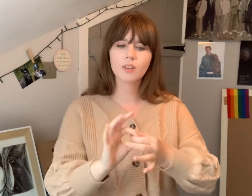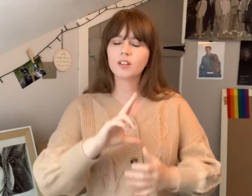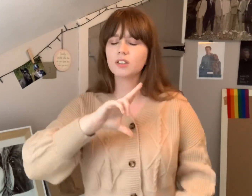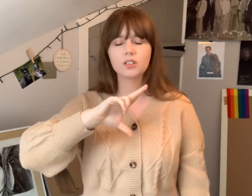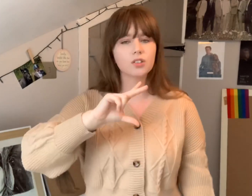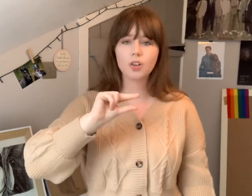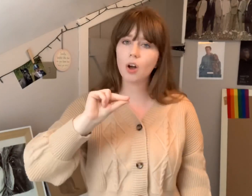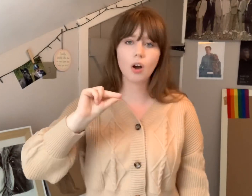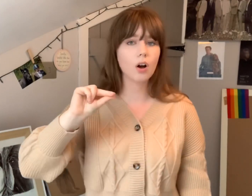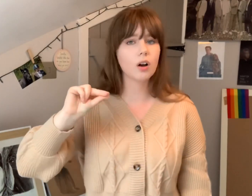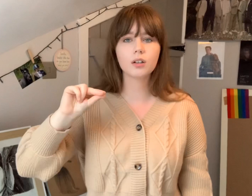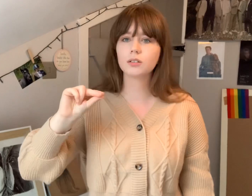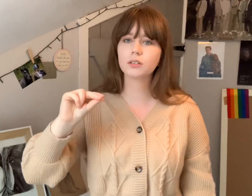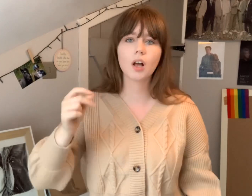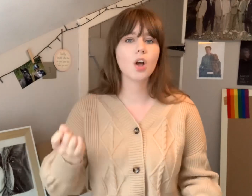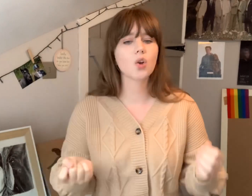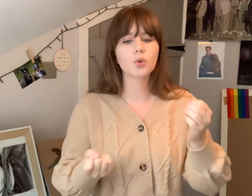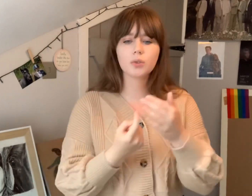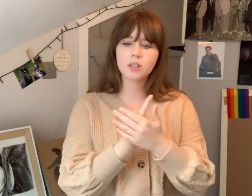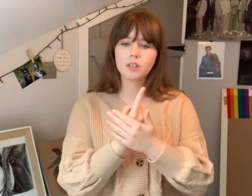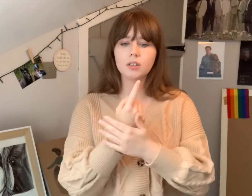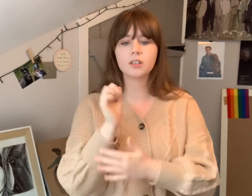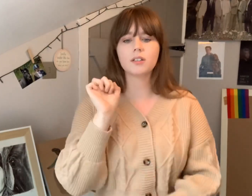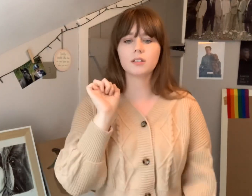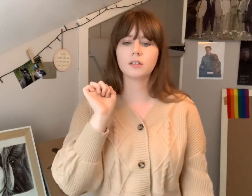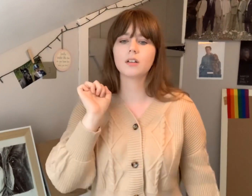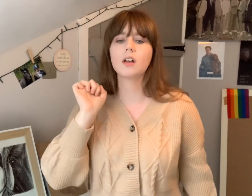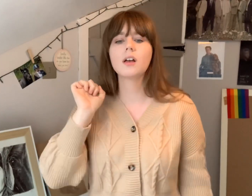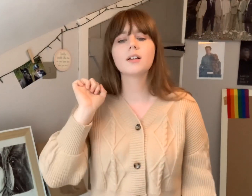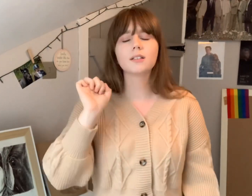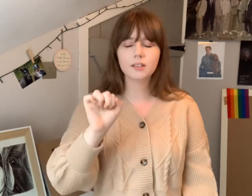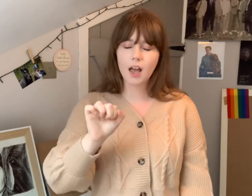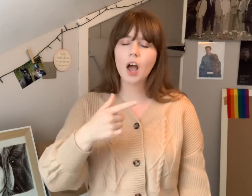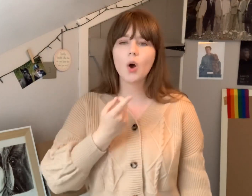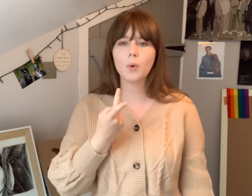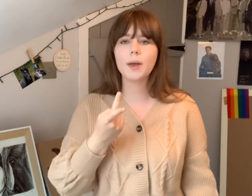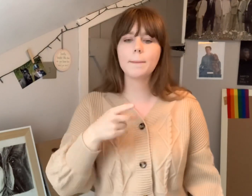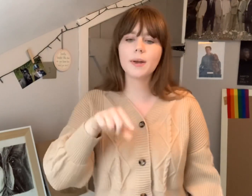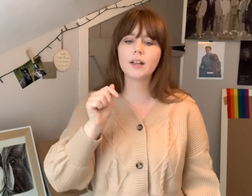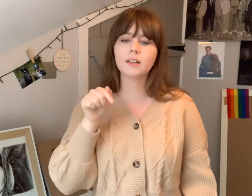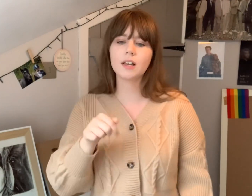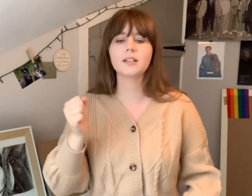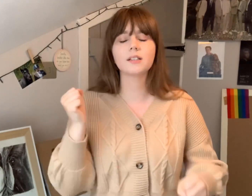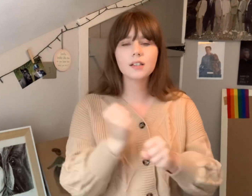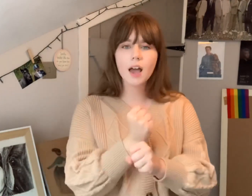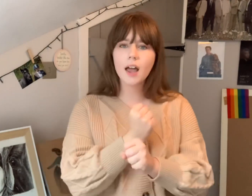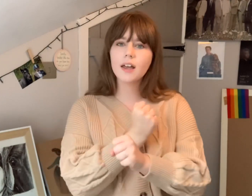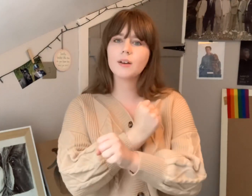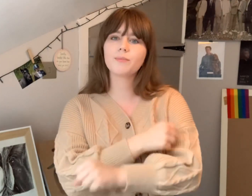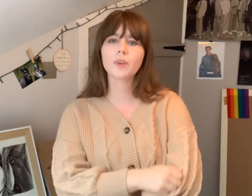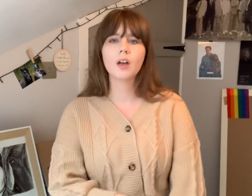It's not a coincidence Yeah we'll pick this game